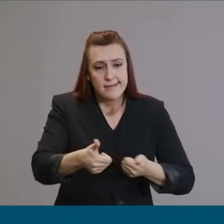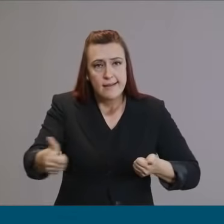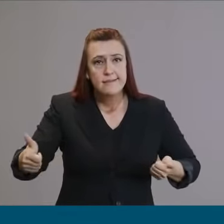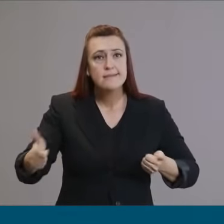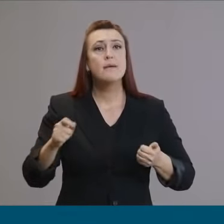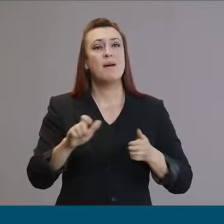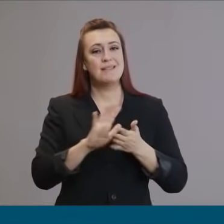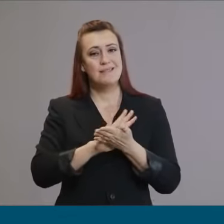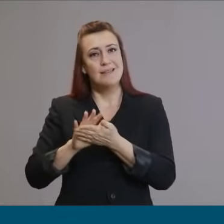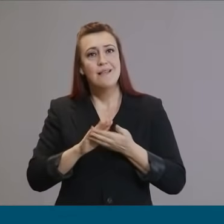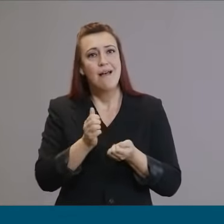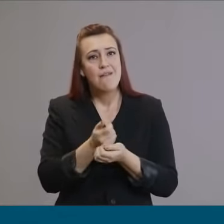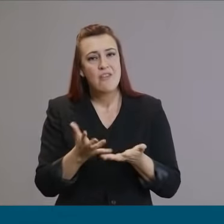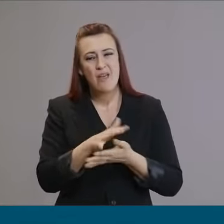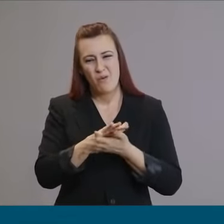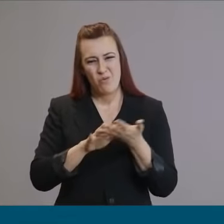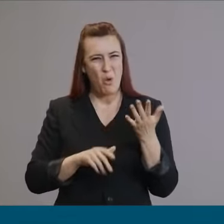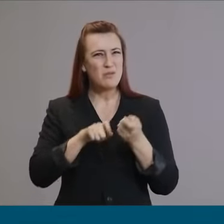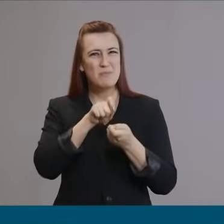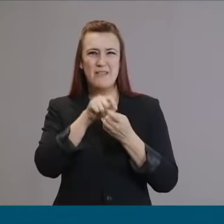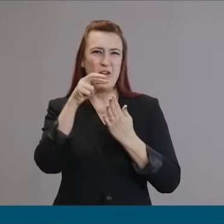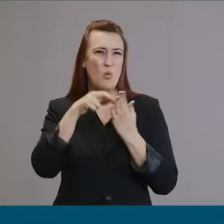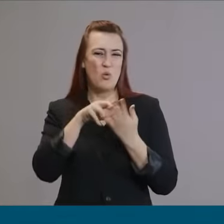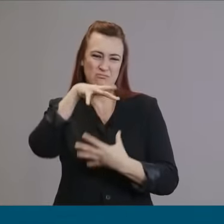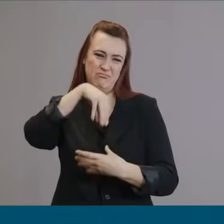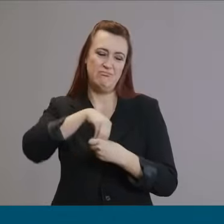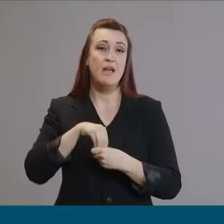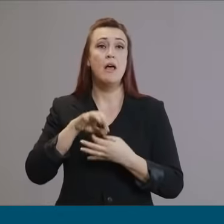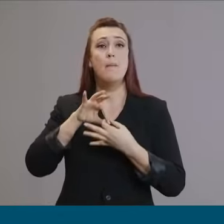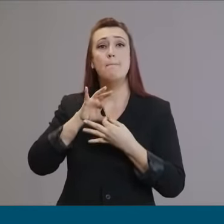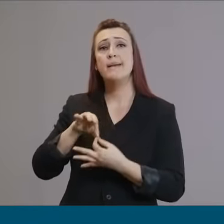AND THAT -- THAT'S BASED ON GUIDANCE FROM THE CENTERS FOR DISEASE CONTROL, THE ARIZONA